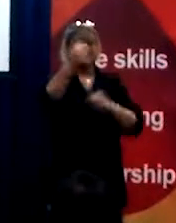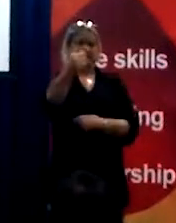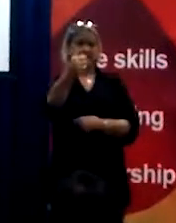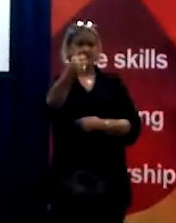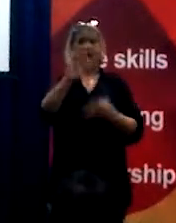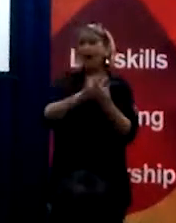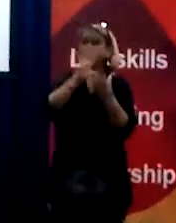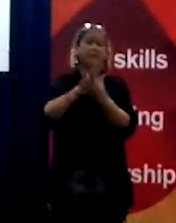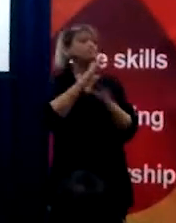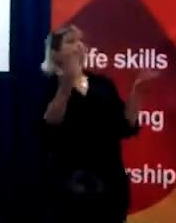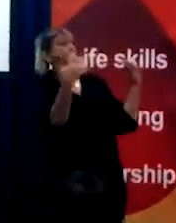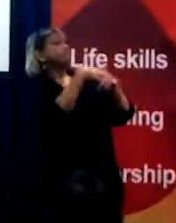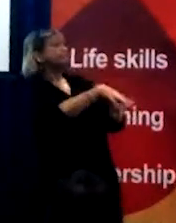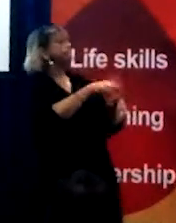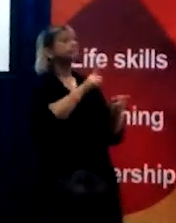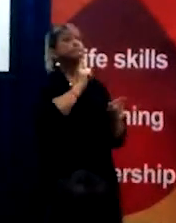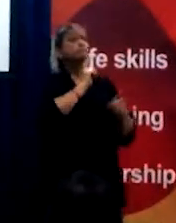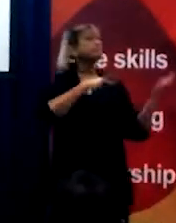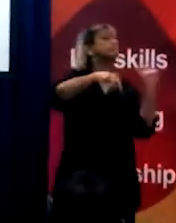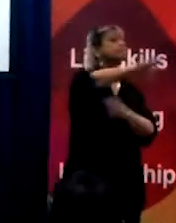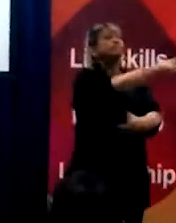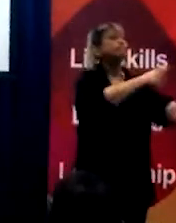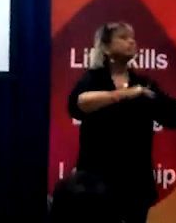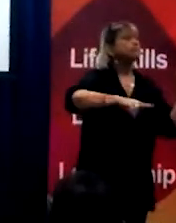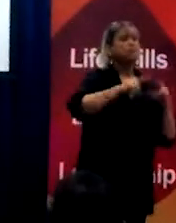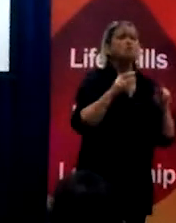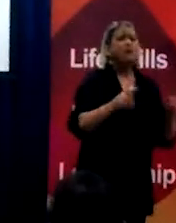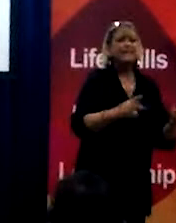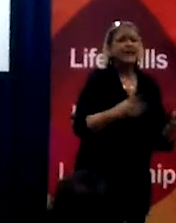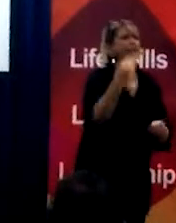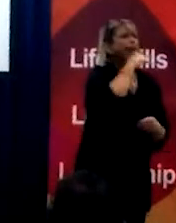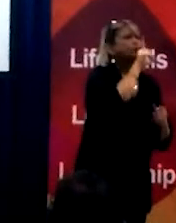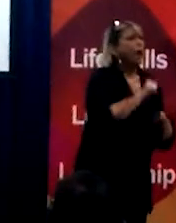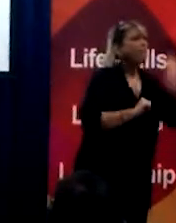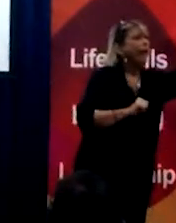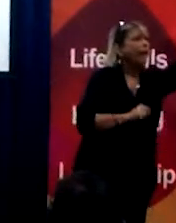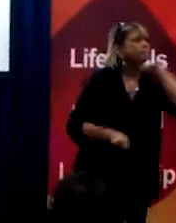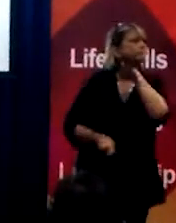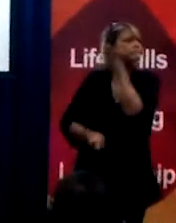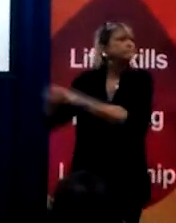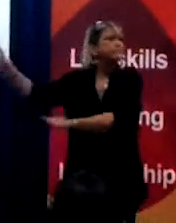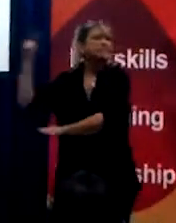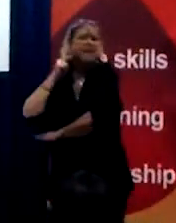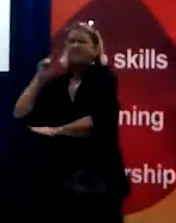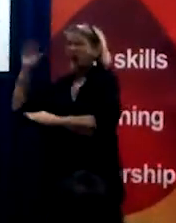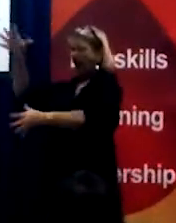happily working in the mainstream class, achieving well. But every recess and lunchtime, she makes a beeline to the Deaf kids to play with them,